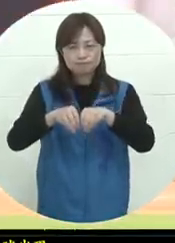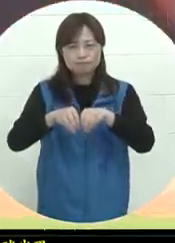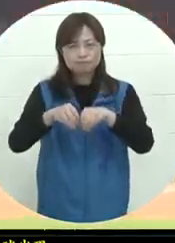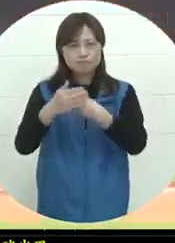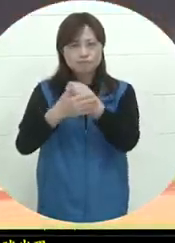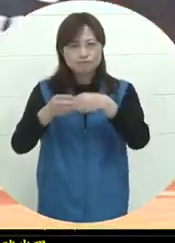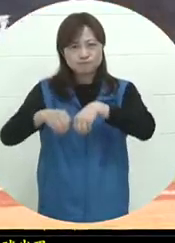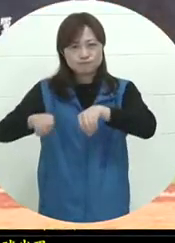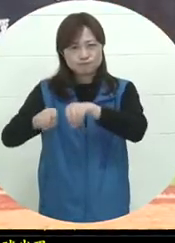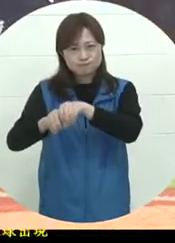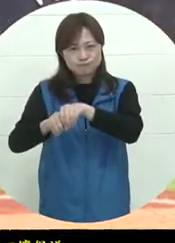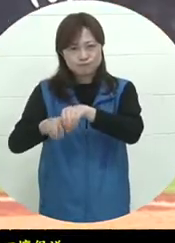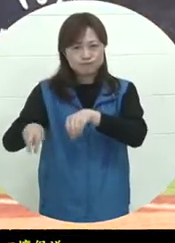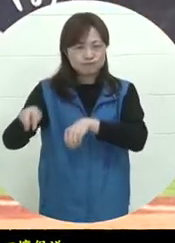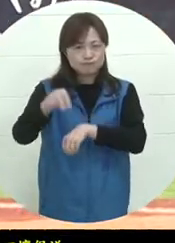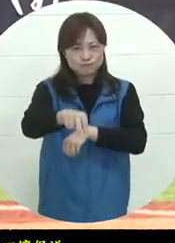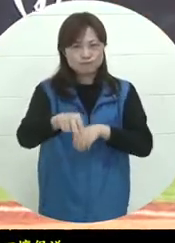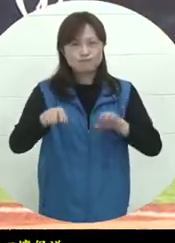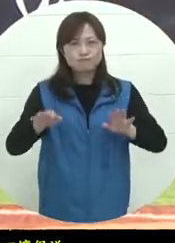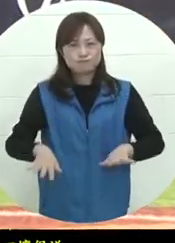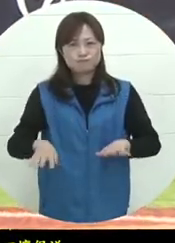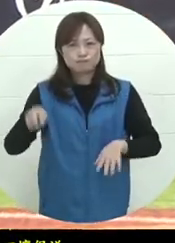the Japanese team formed a wild offensive